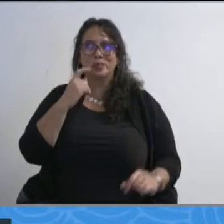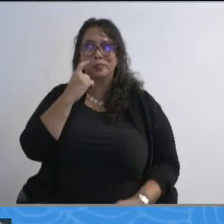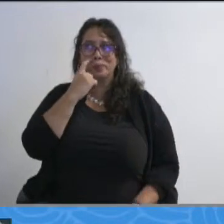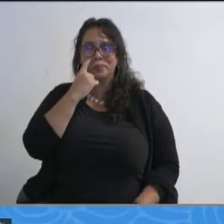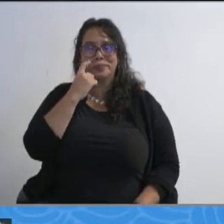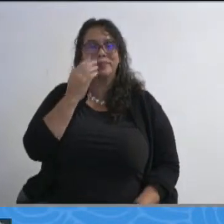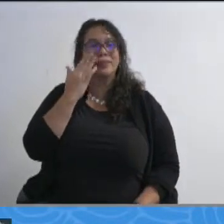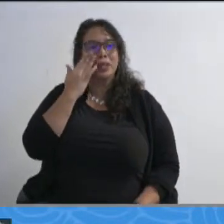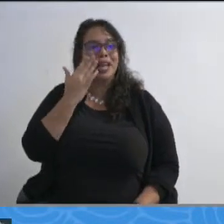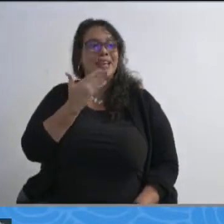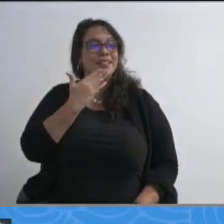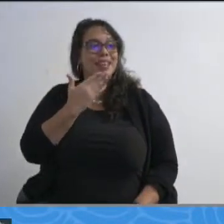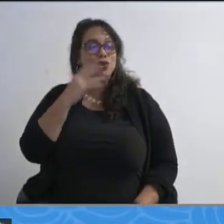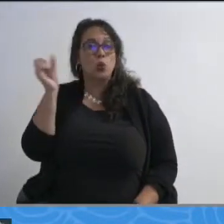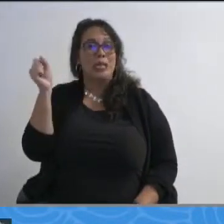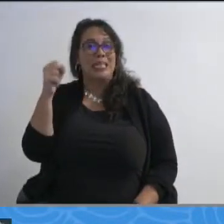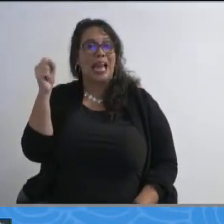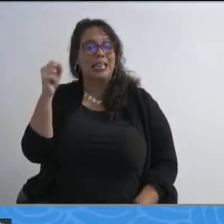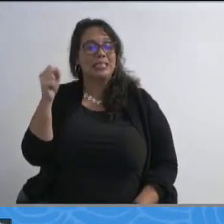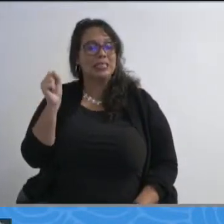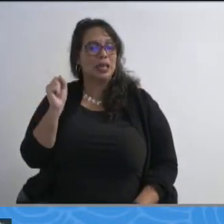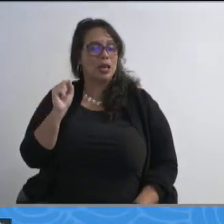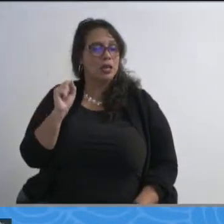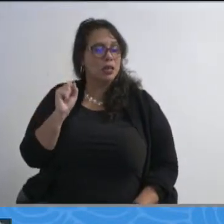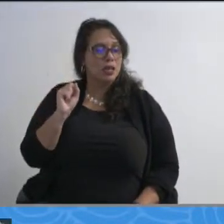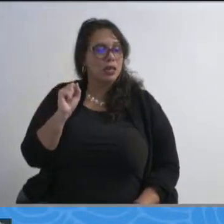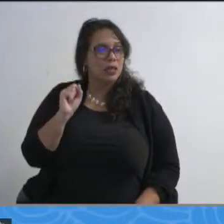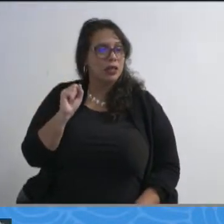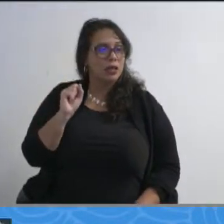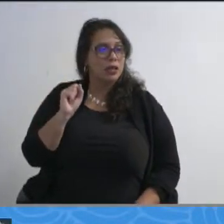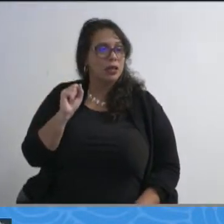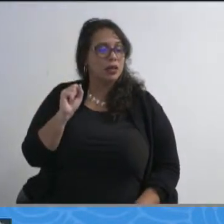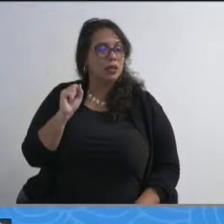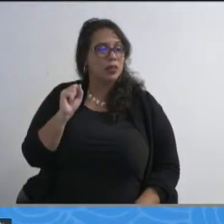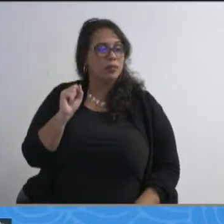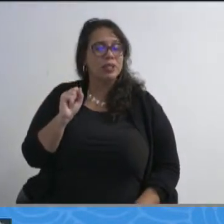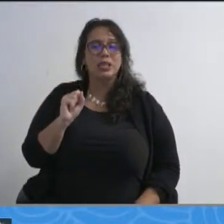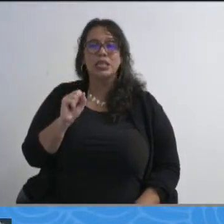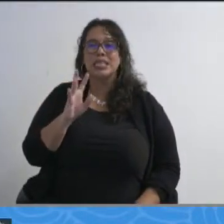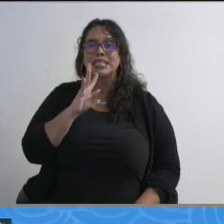Thank you. Yes. So, speaking to the board authorized